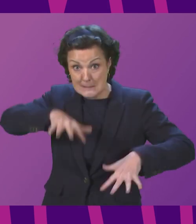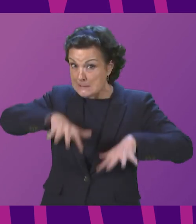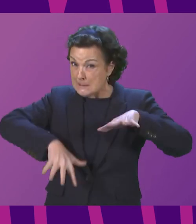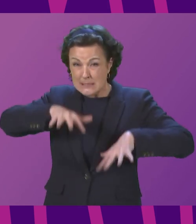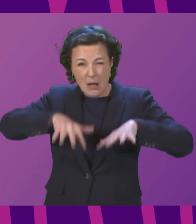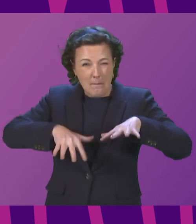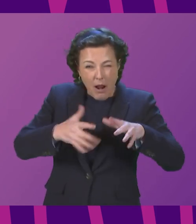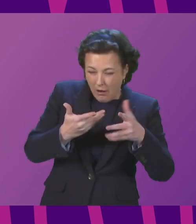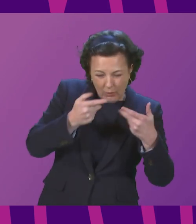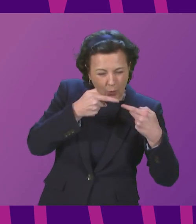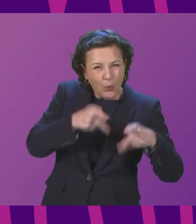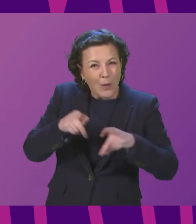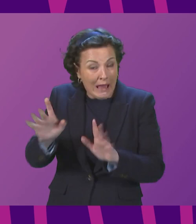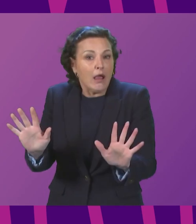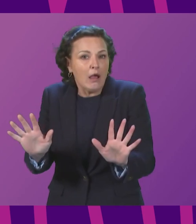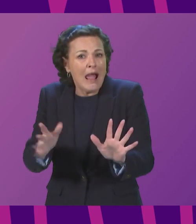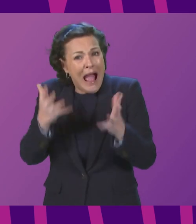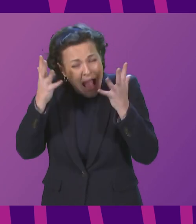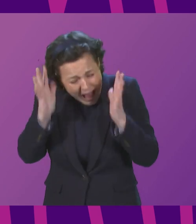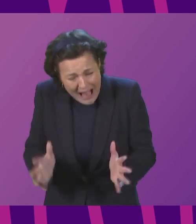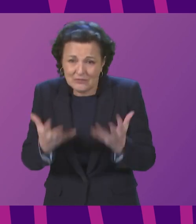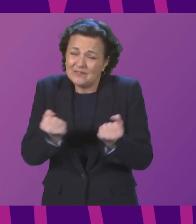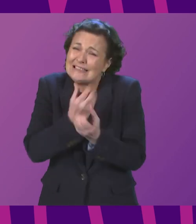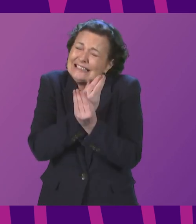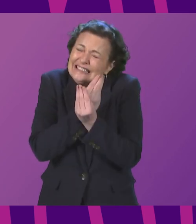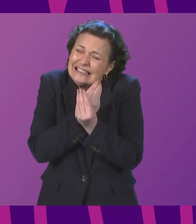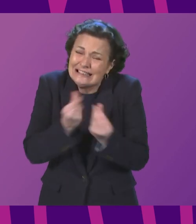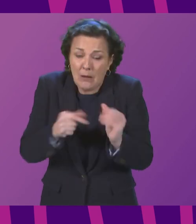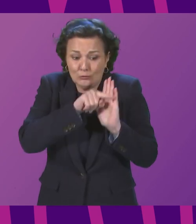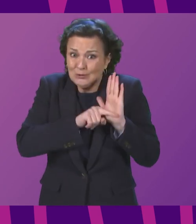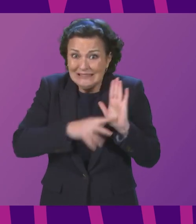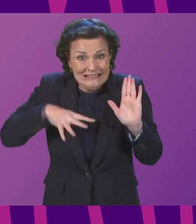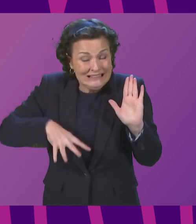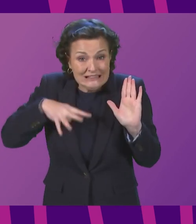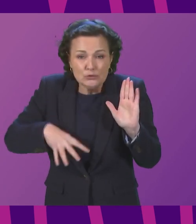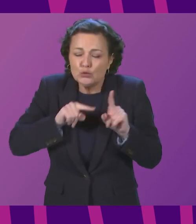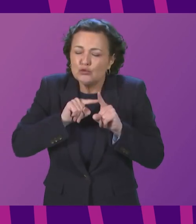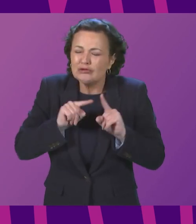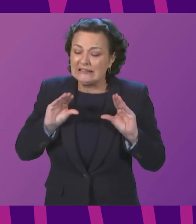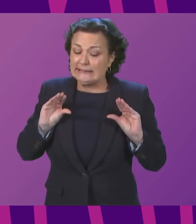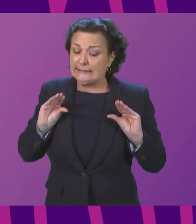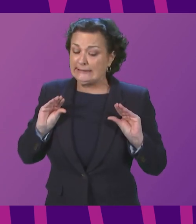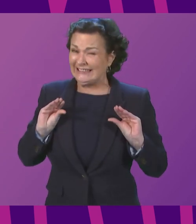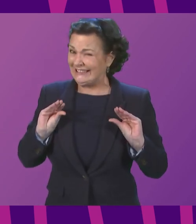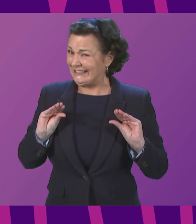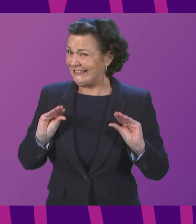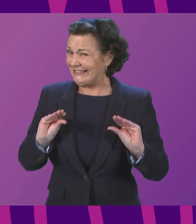having proportionate but necessary protections to try to stem, even to some extent, the rise